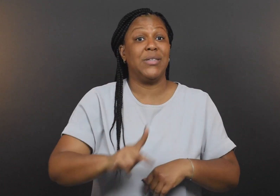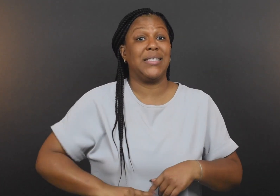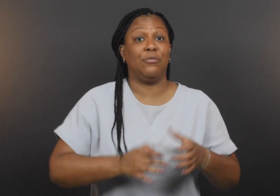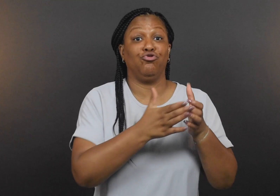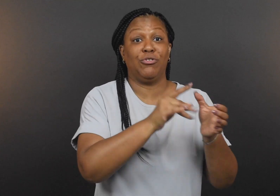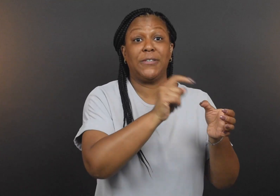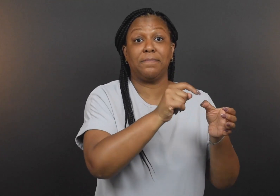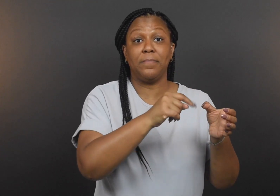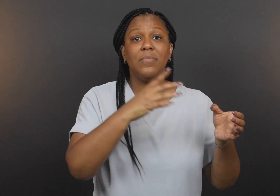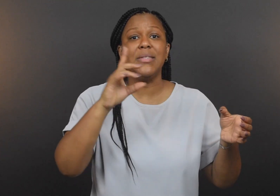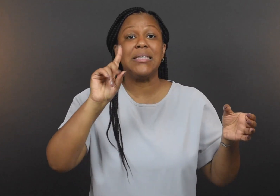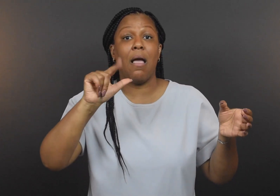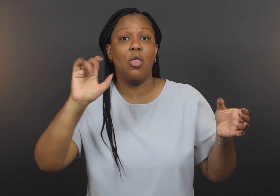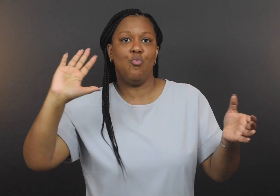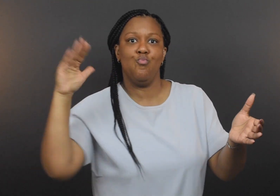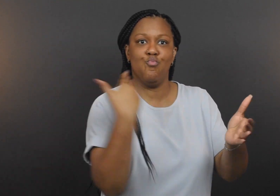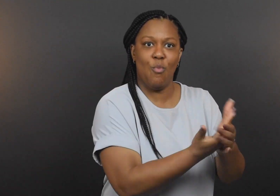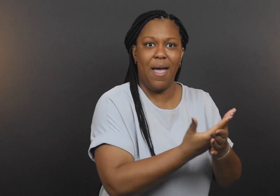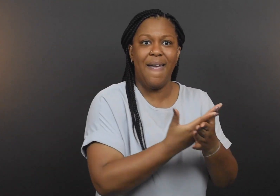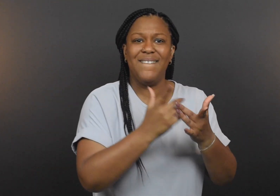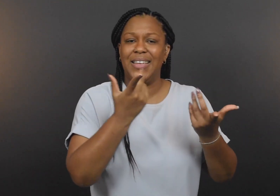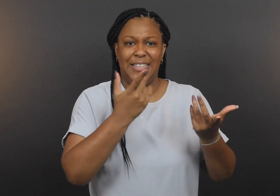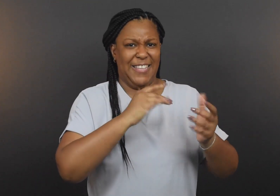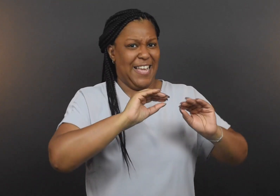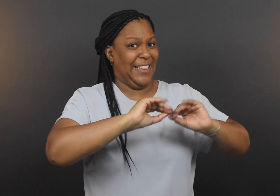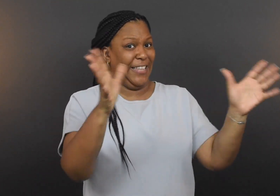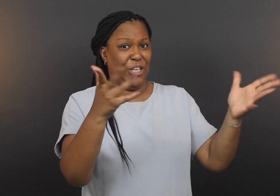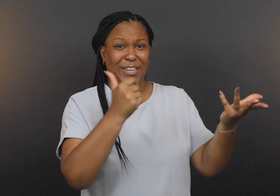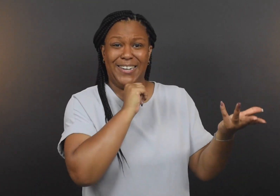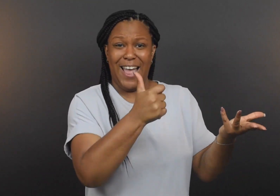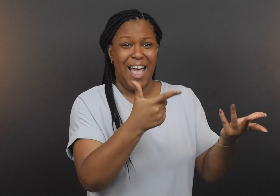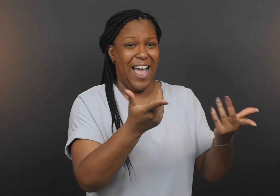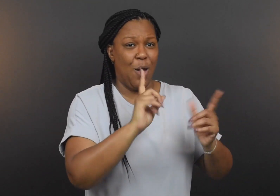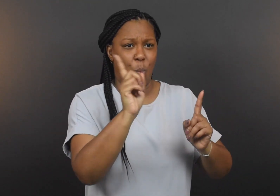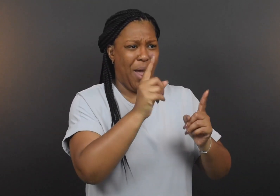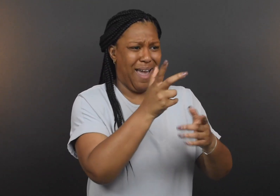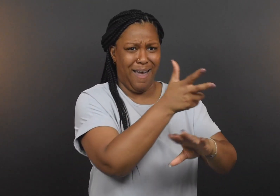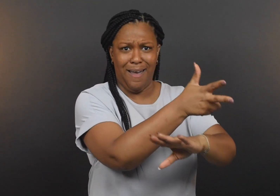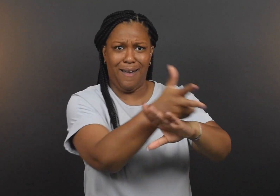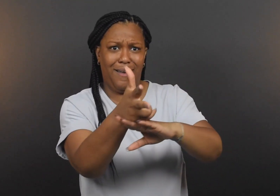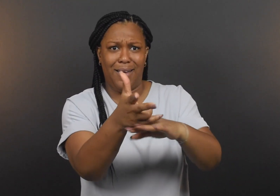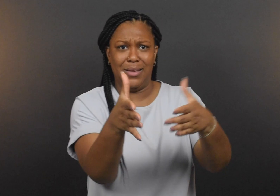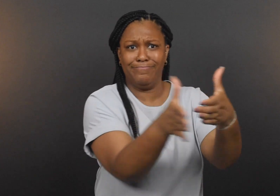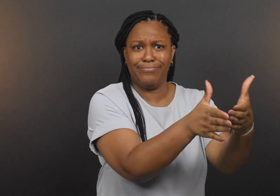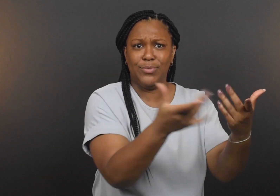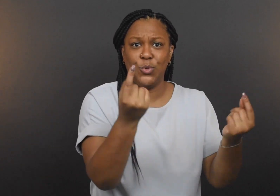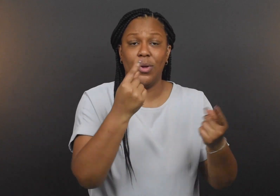the Grand Princess. The day Dale arrived, it was not even clear where the ship would dock.